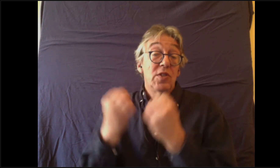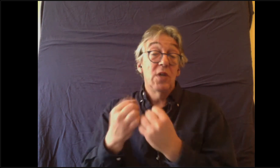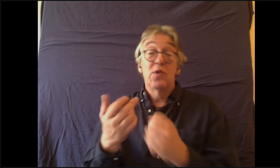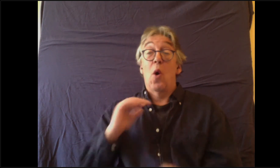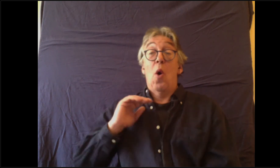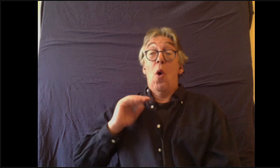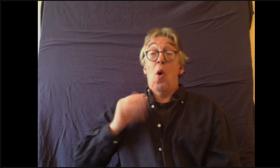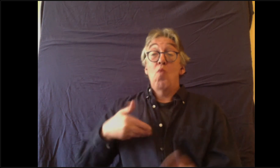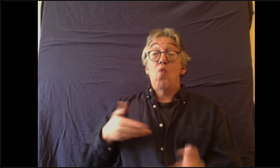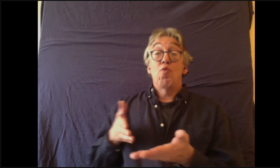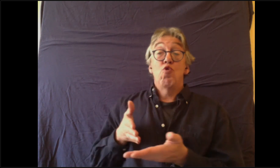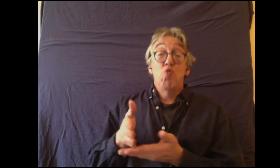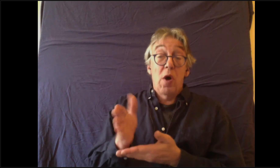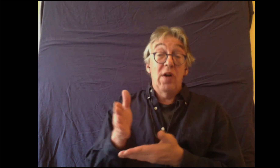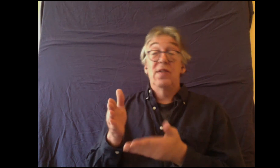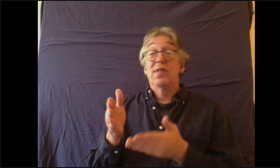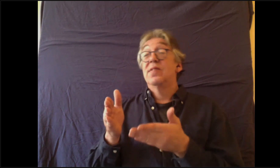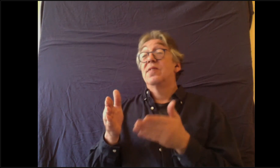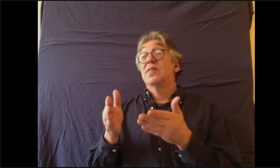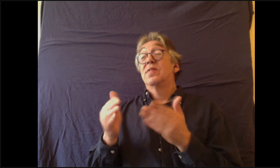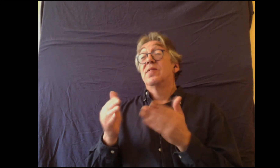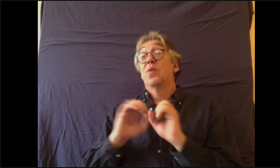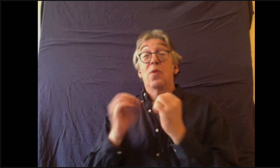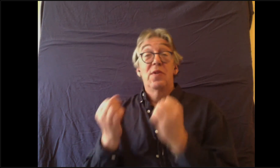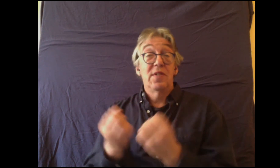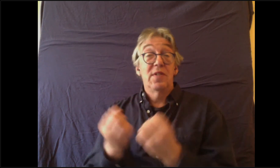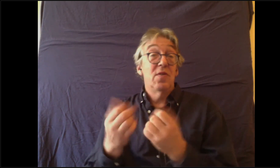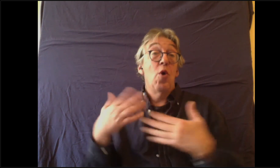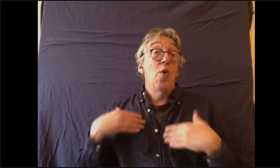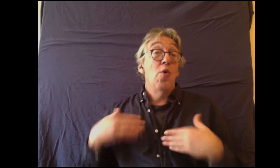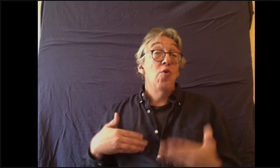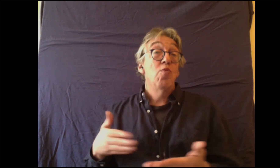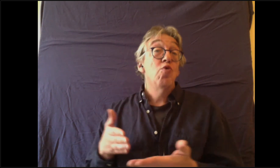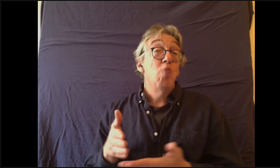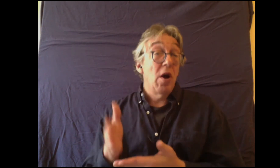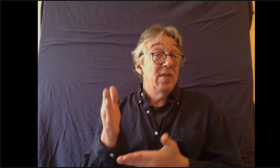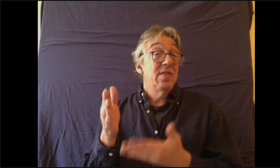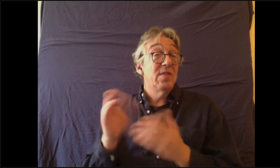human right's defenders but often the organizations fighting for rights